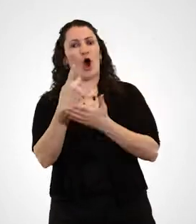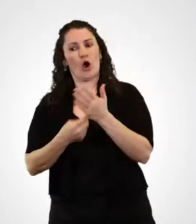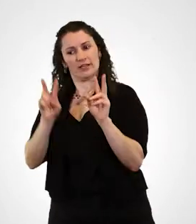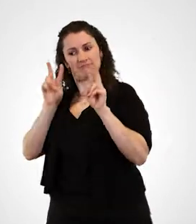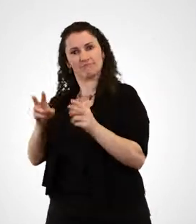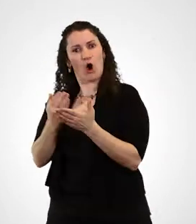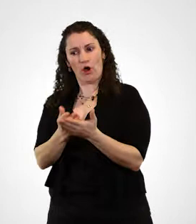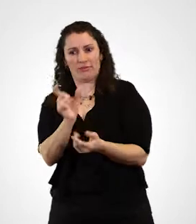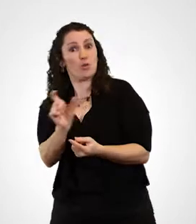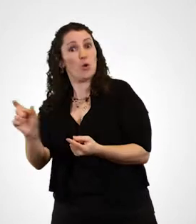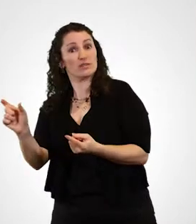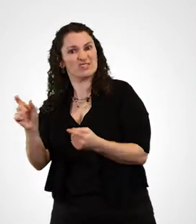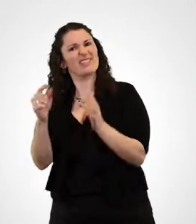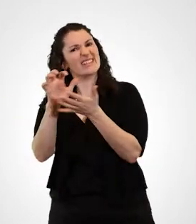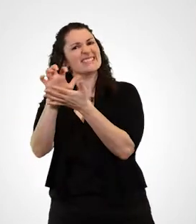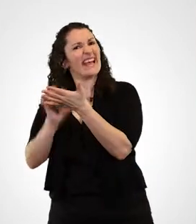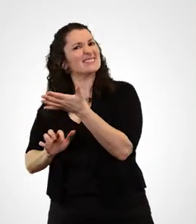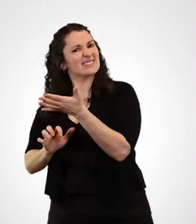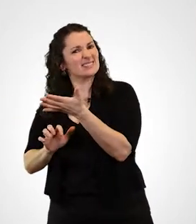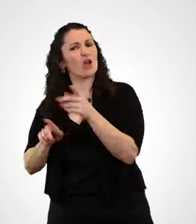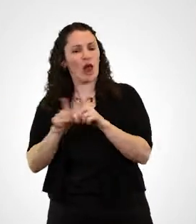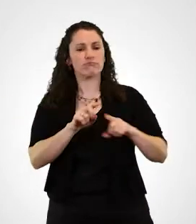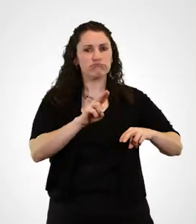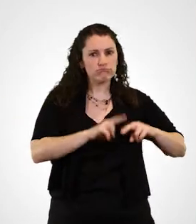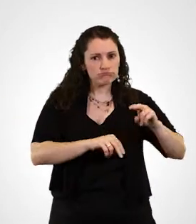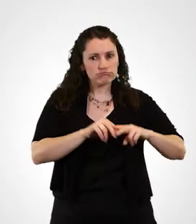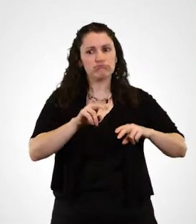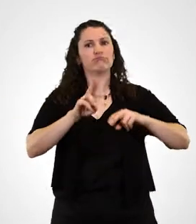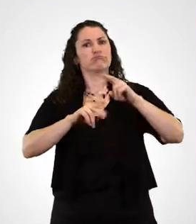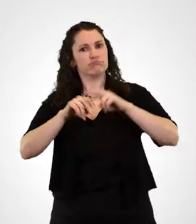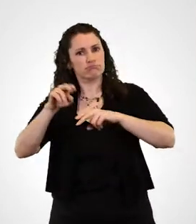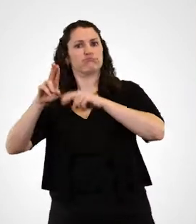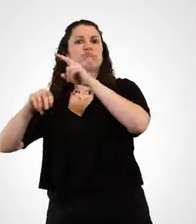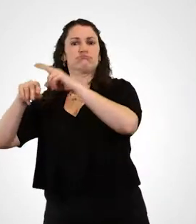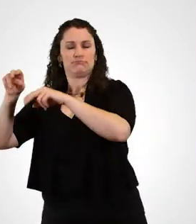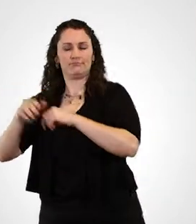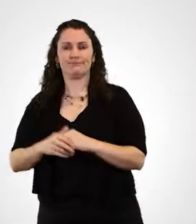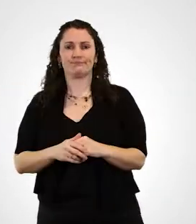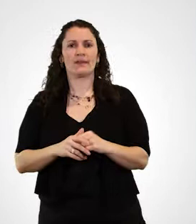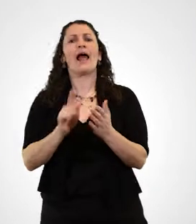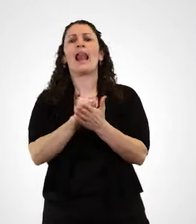So I'm going to show you a video later in the year of a teacher that's doing some word play